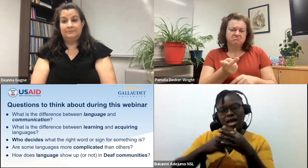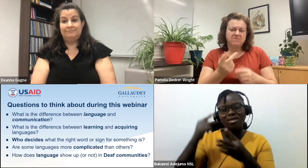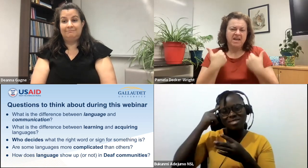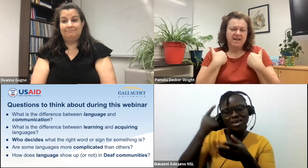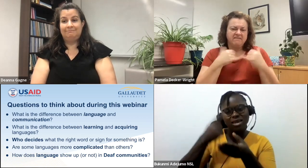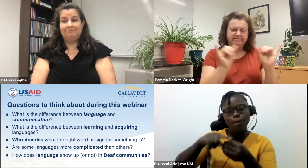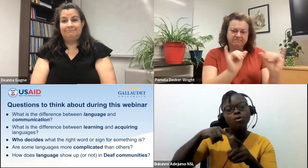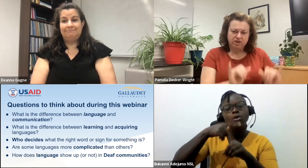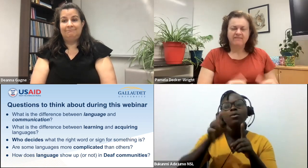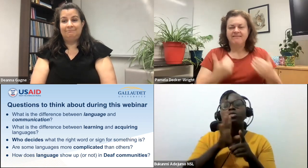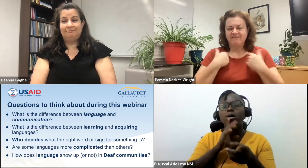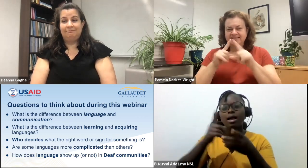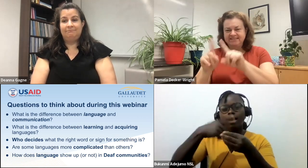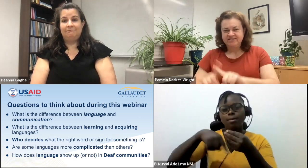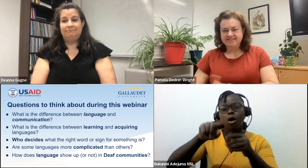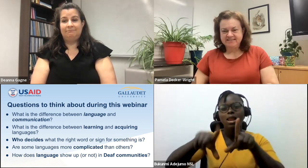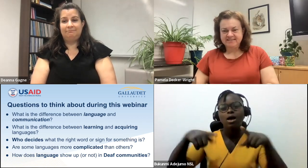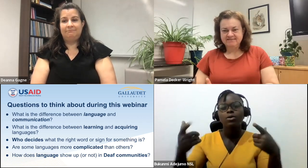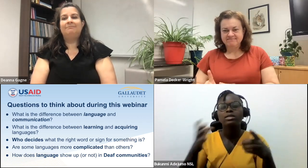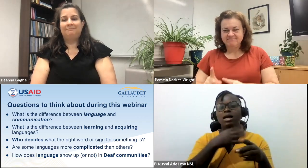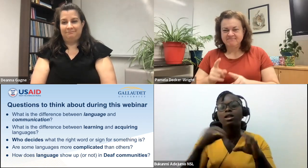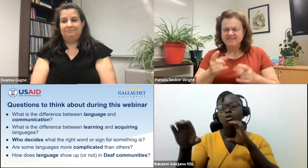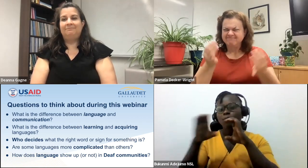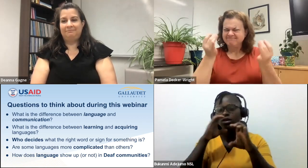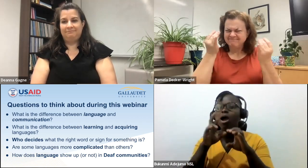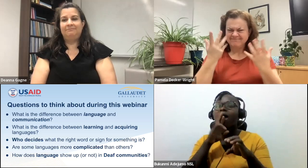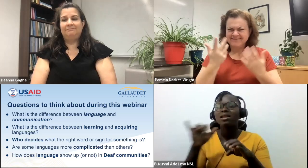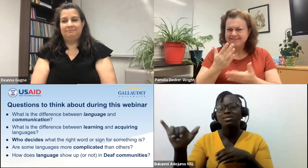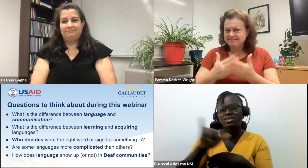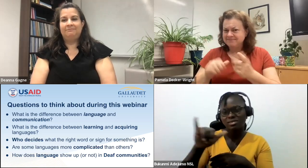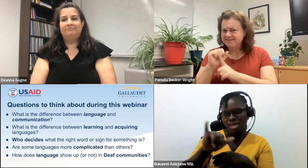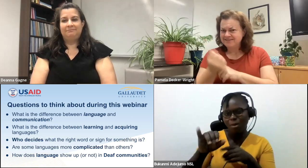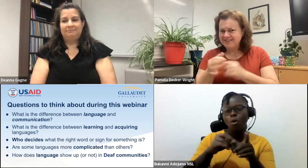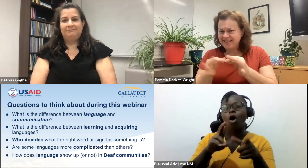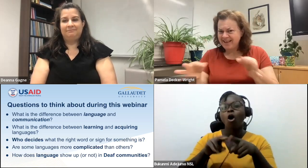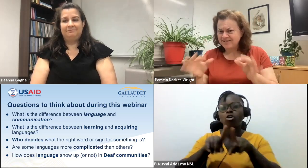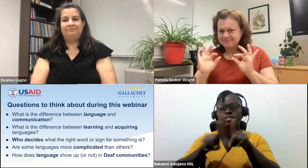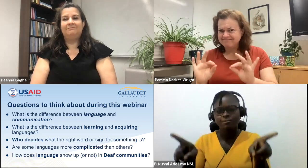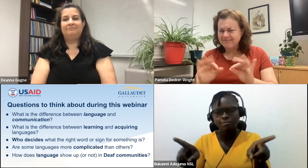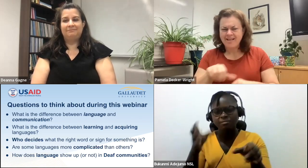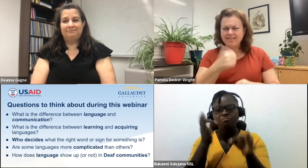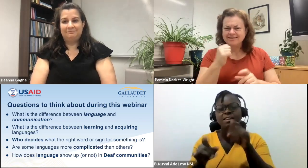I mean one think about that. What do they have in common? What do they have that are different? We'd like you to begin thinking about that.